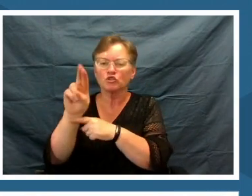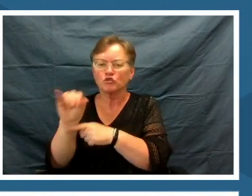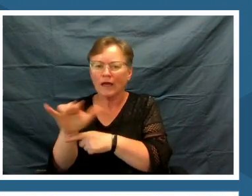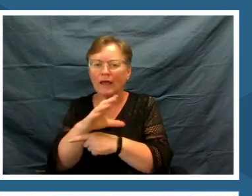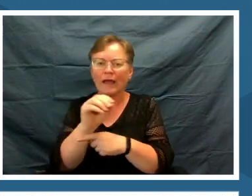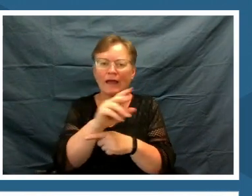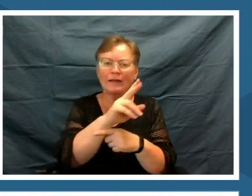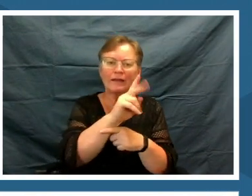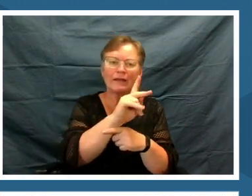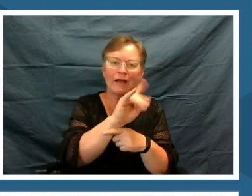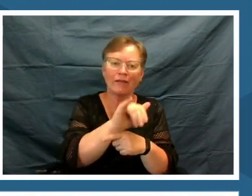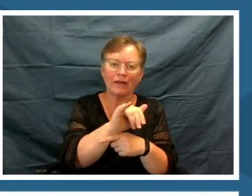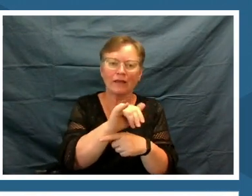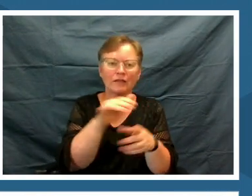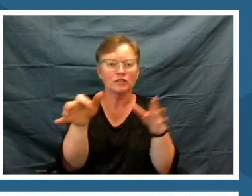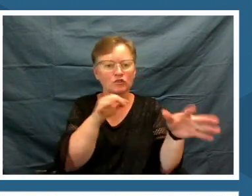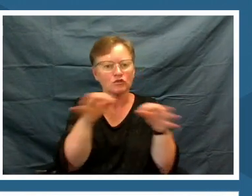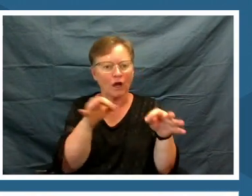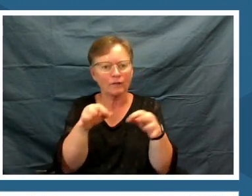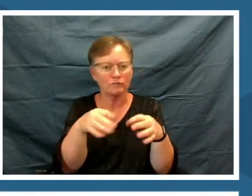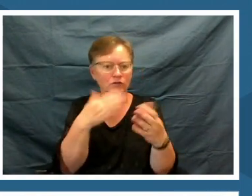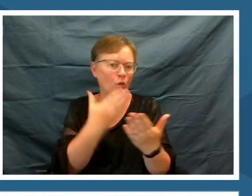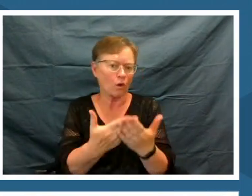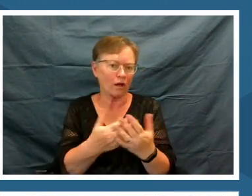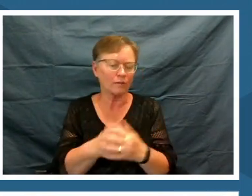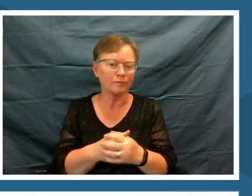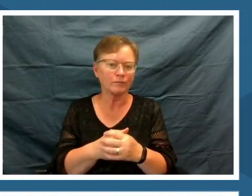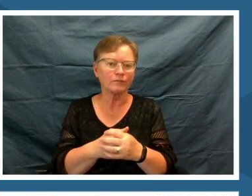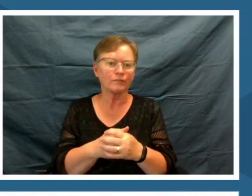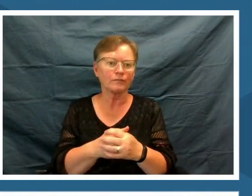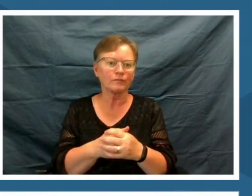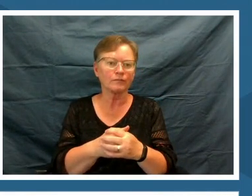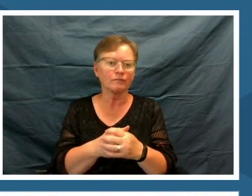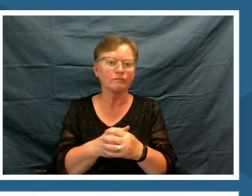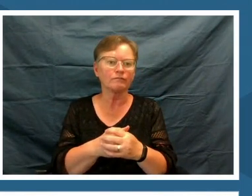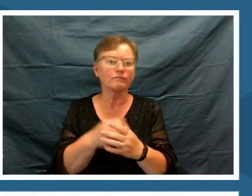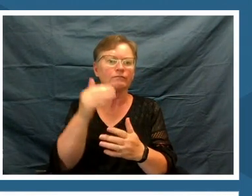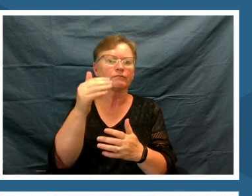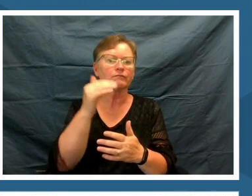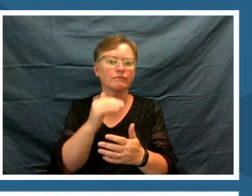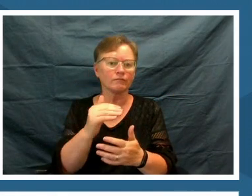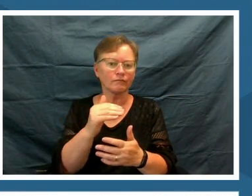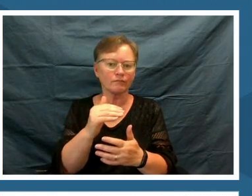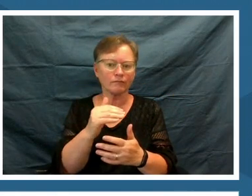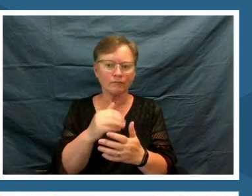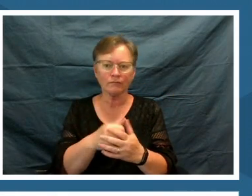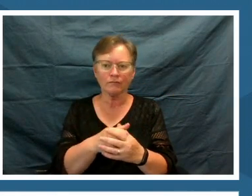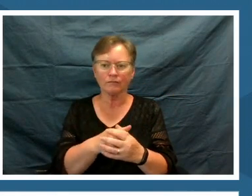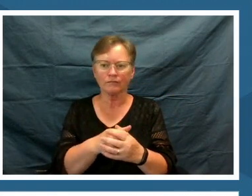um so next slide please um